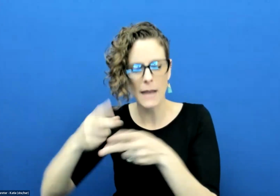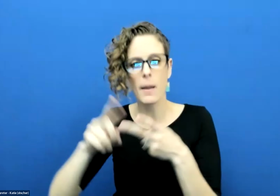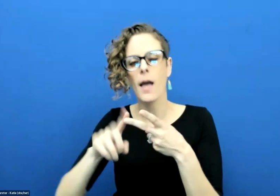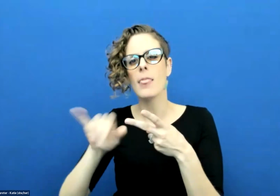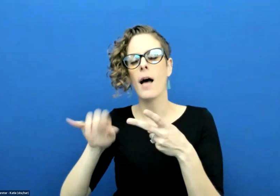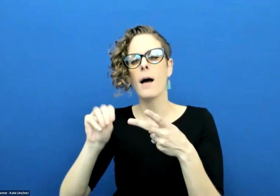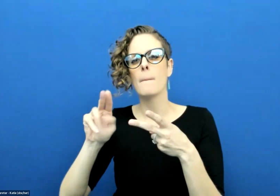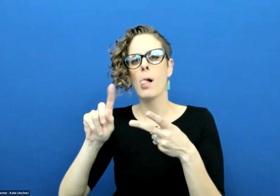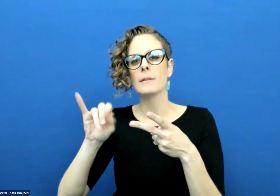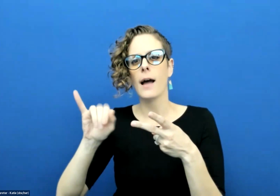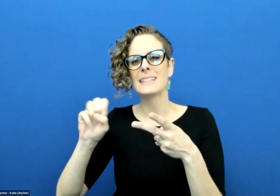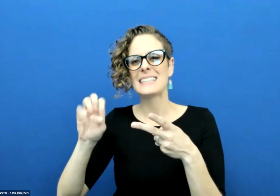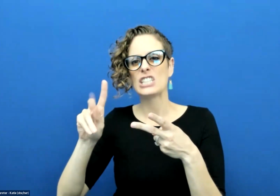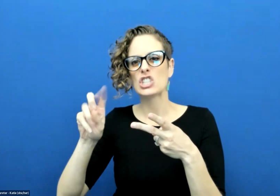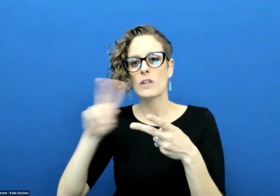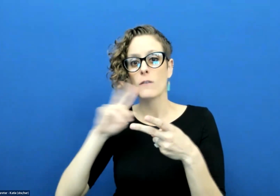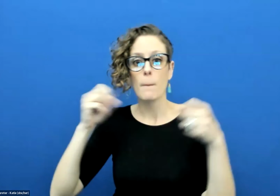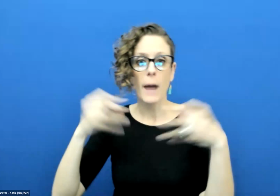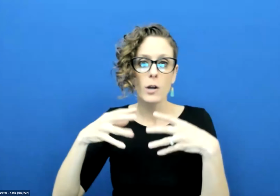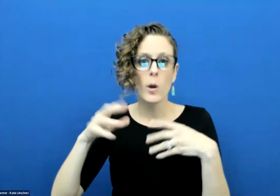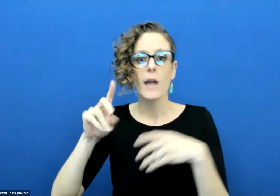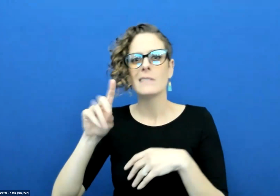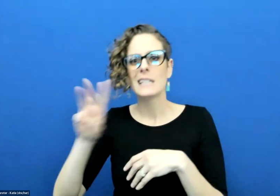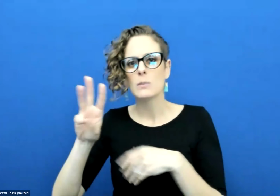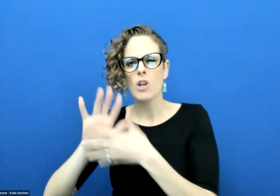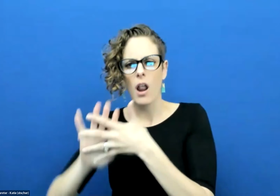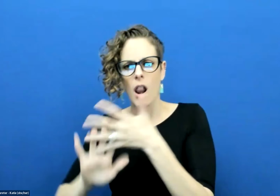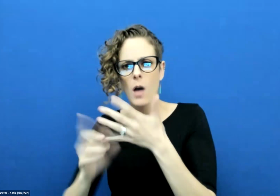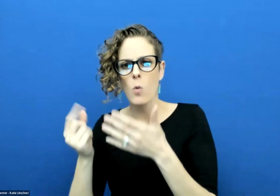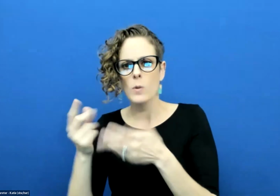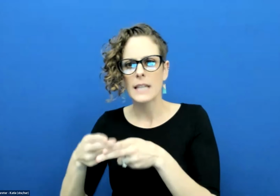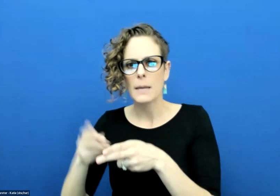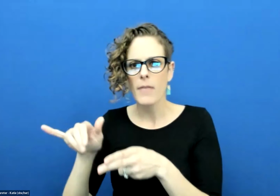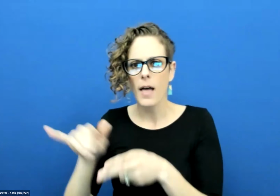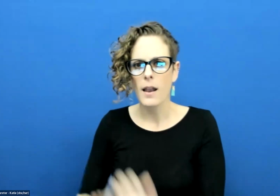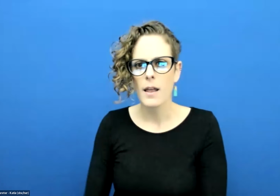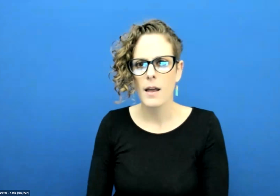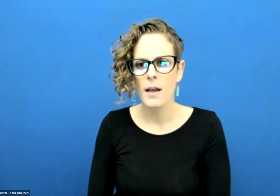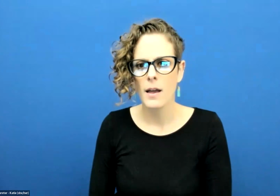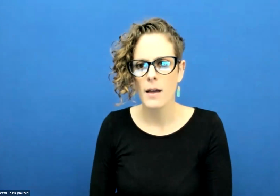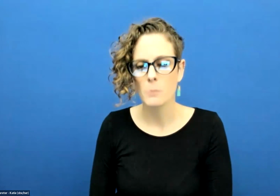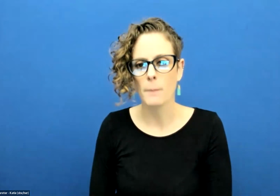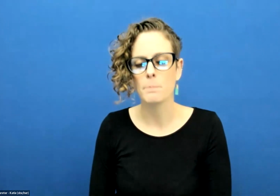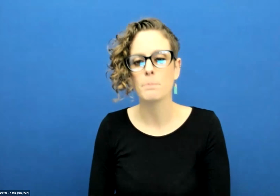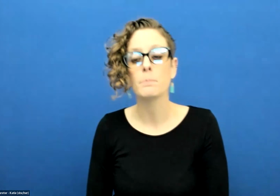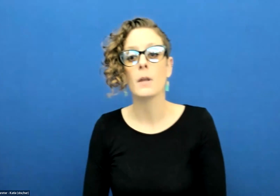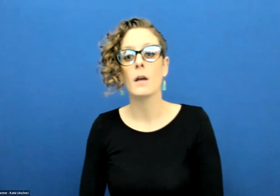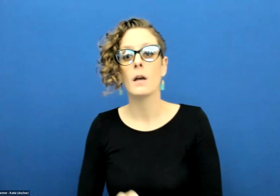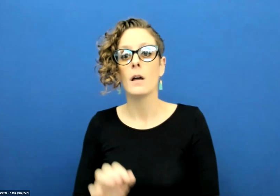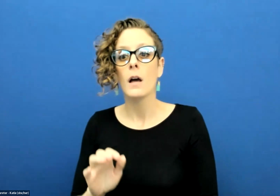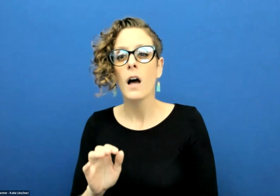you use for microwave washing machines and Etc so the and feel free by the way to anyone who's